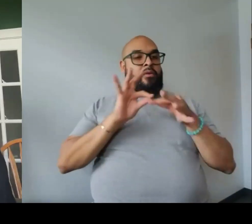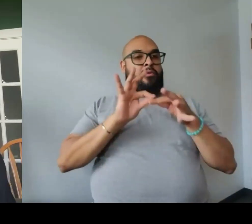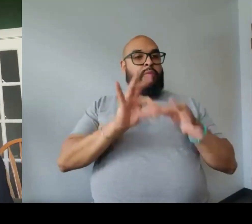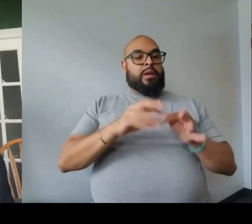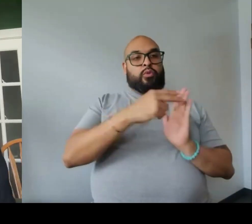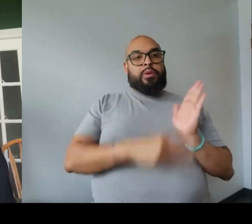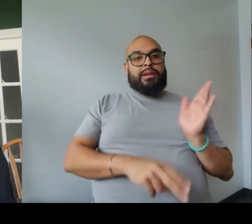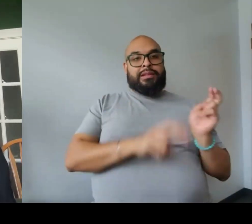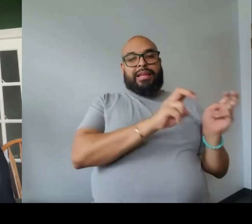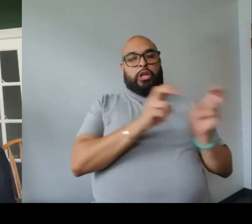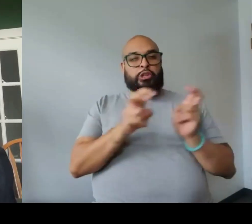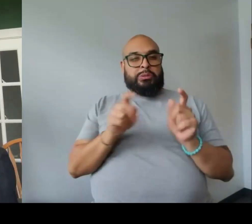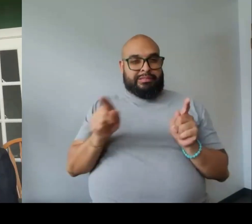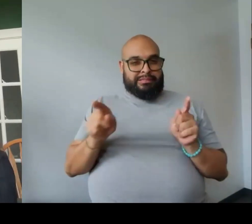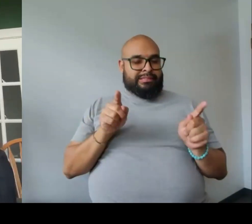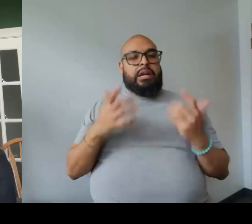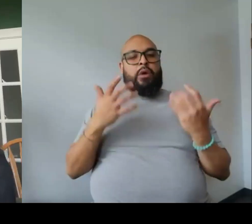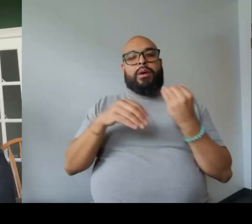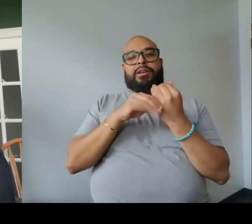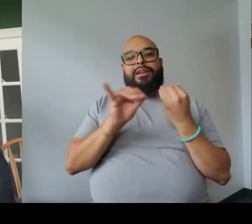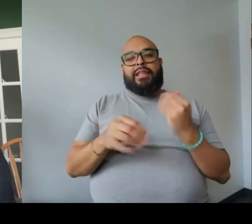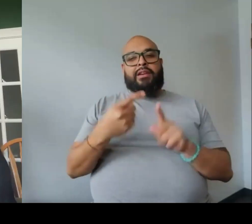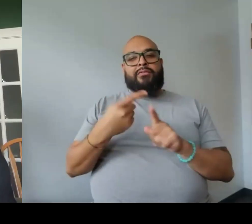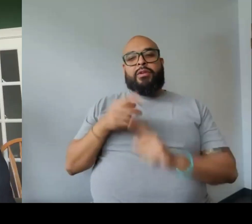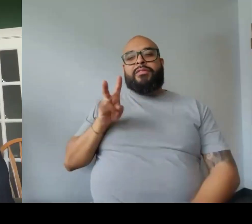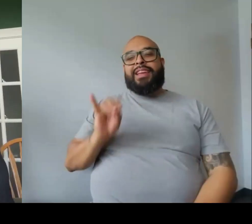So I just want to add that piece from VI. Sorry.